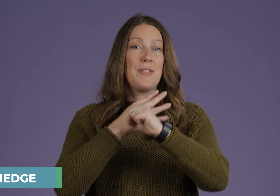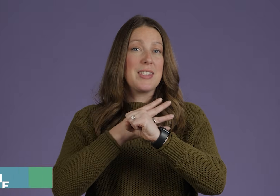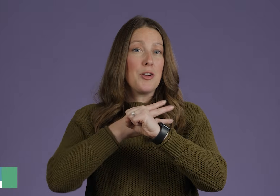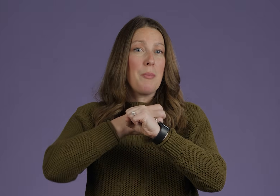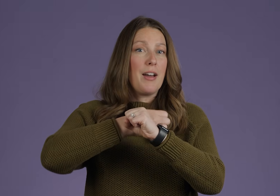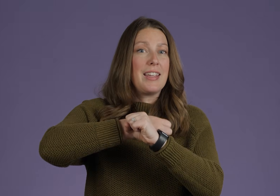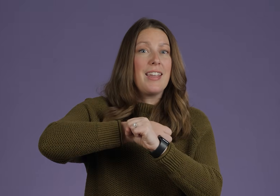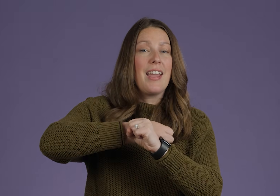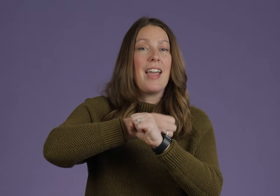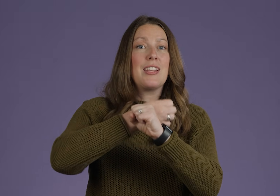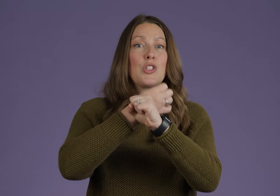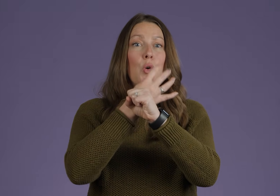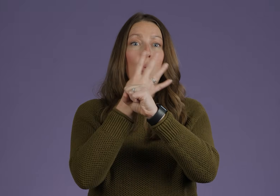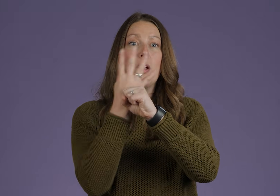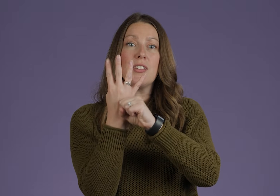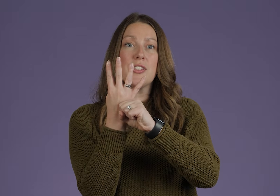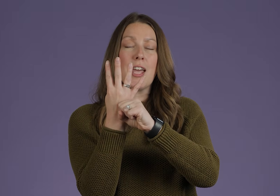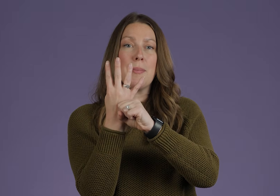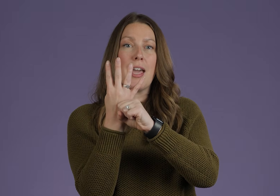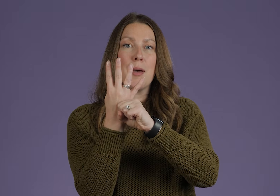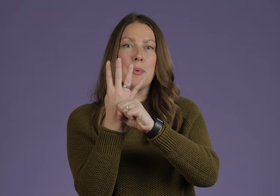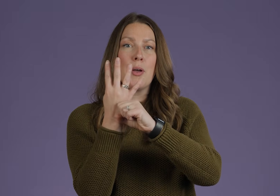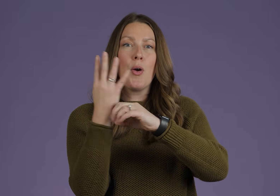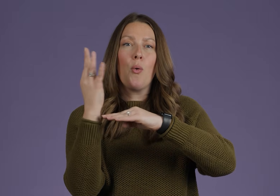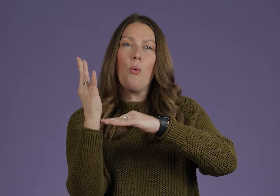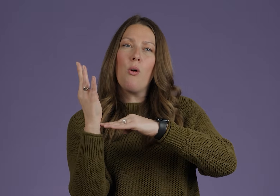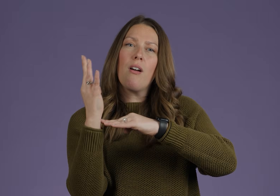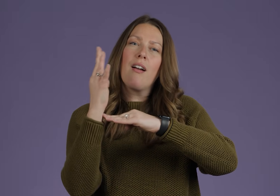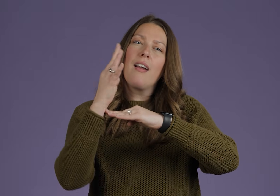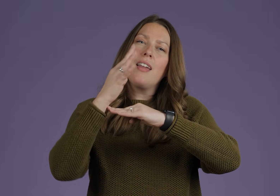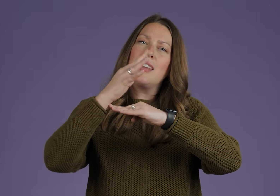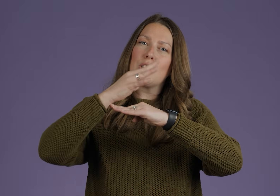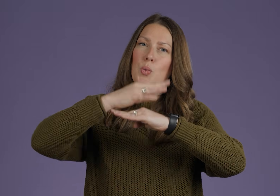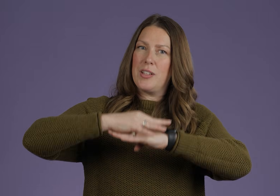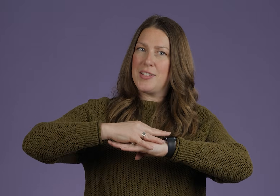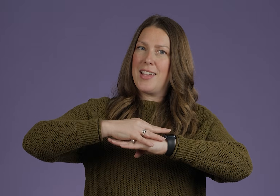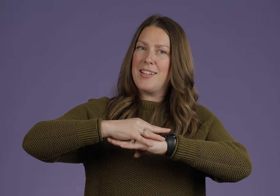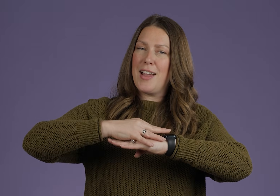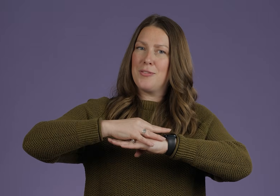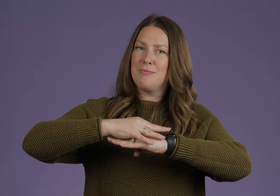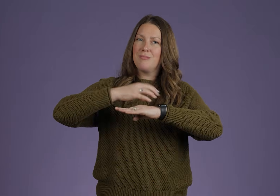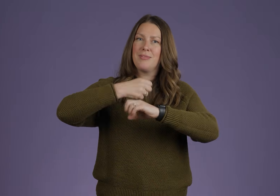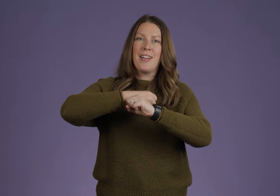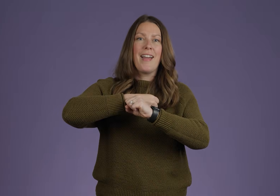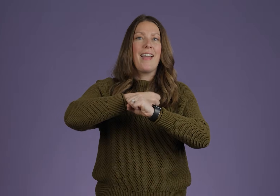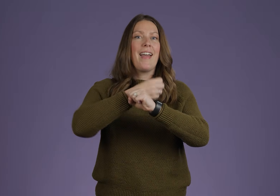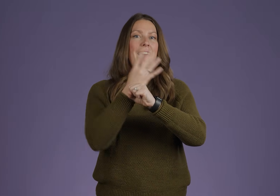You have its little body and its quills